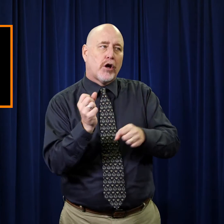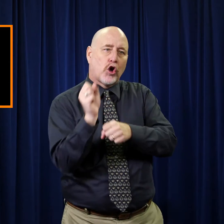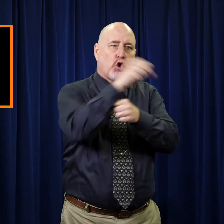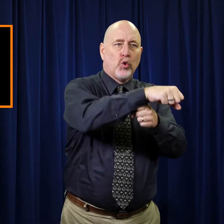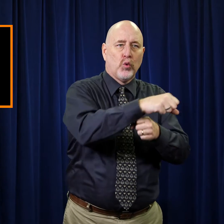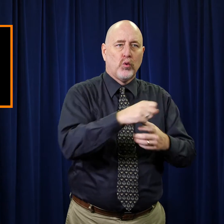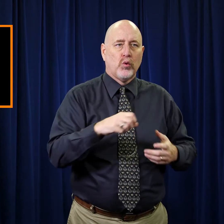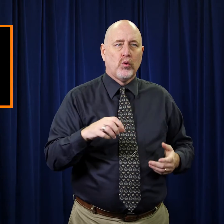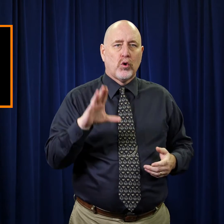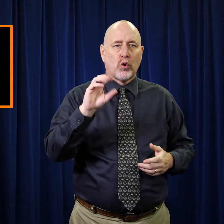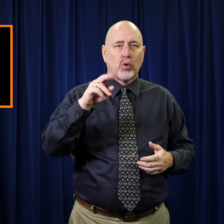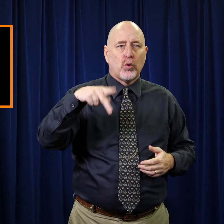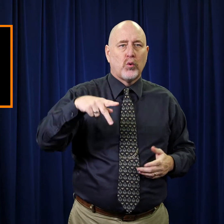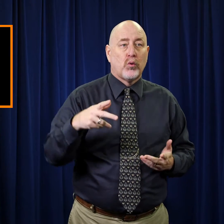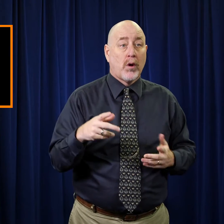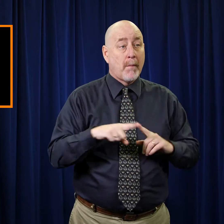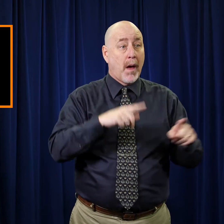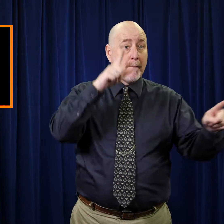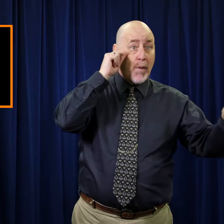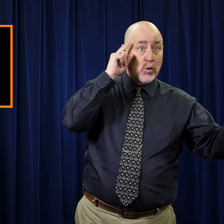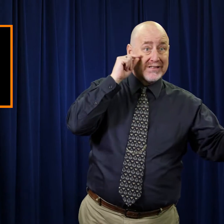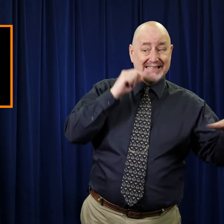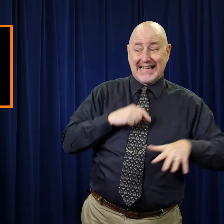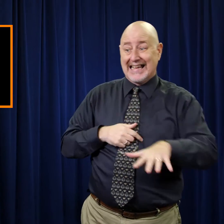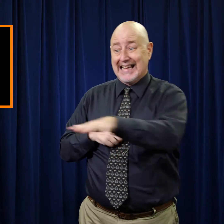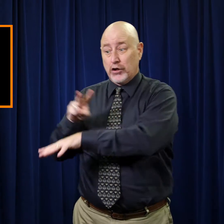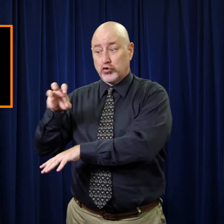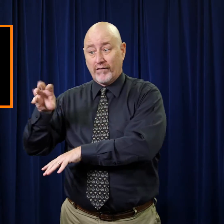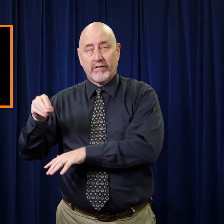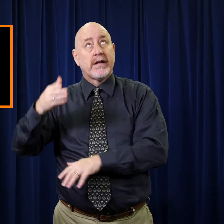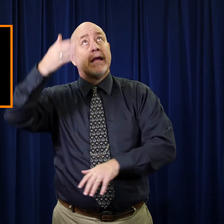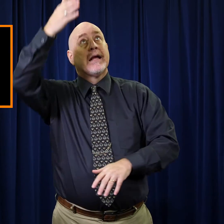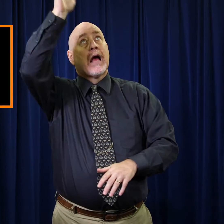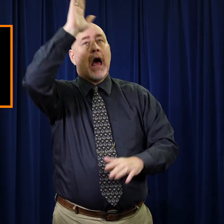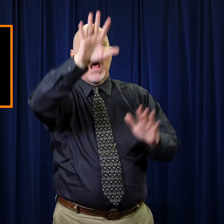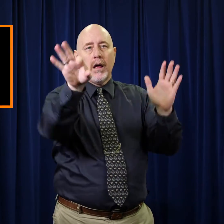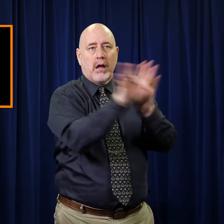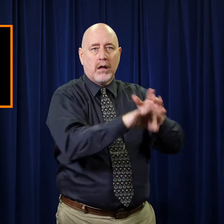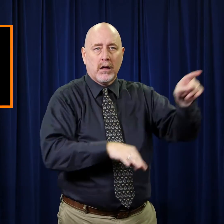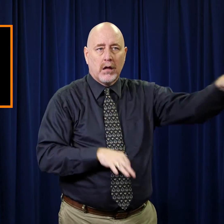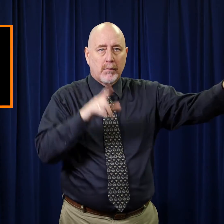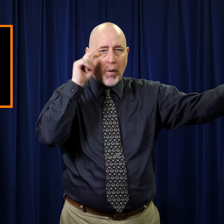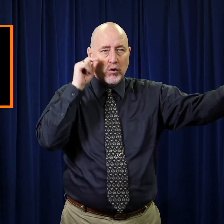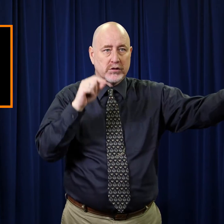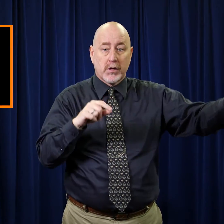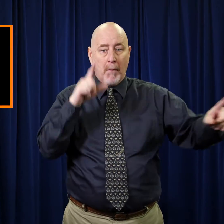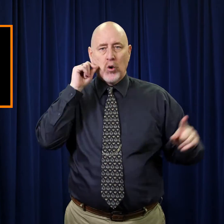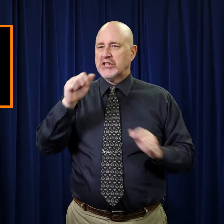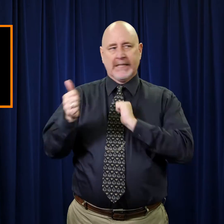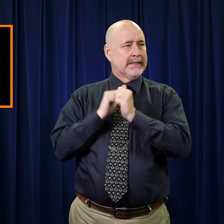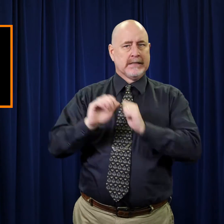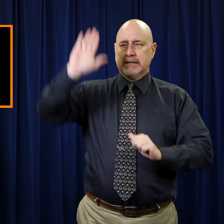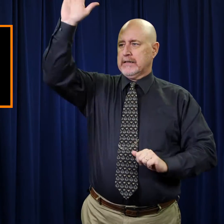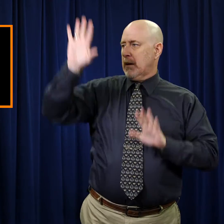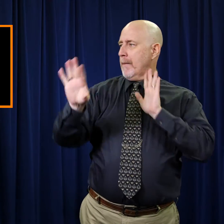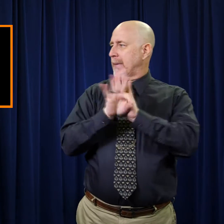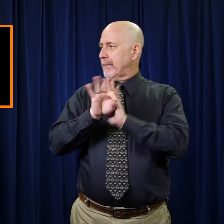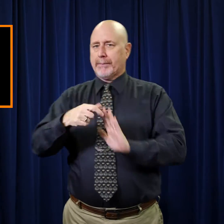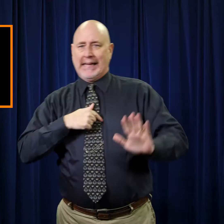an attempted a coup. Of course, the difference between Moses and these people is that God had appointed Moses. He wasn't running for political office.